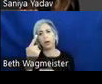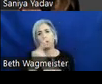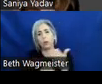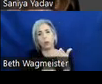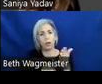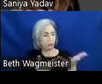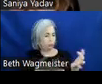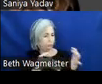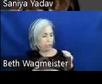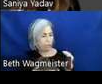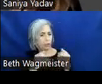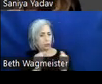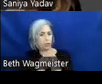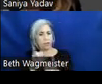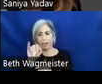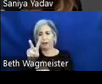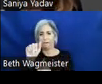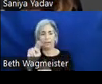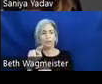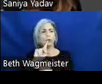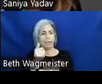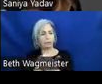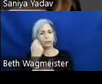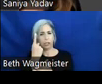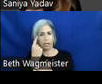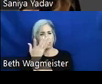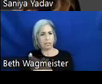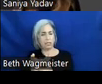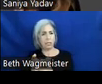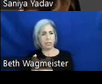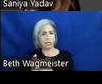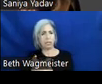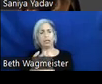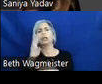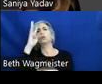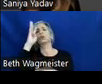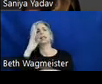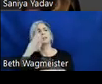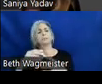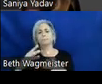us through with Ivan's story, it helps us create a more robust set of experiences that we can pull